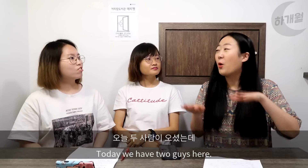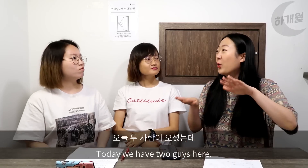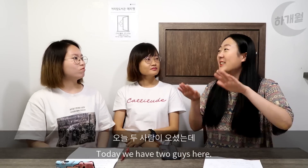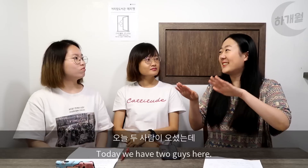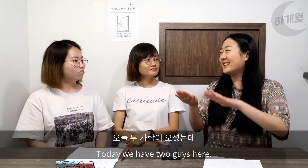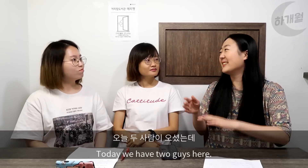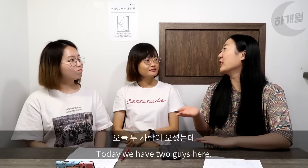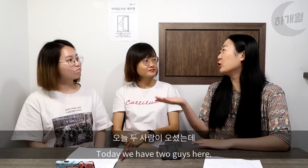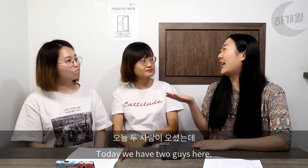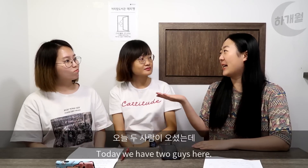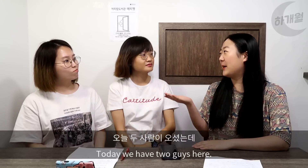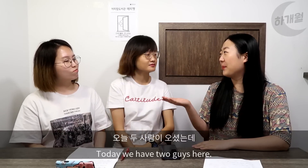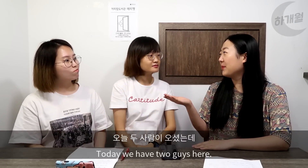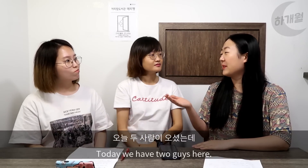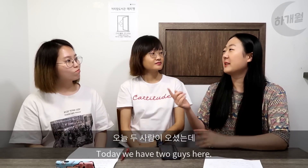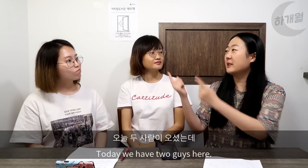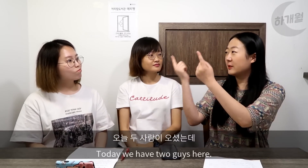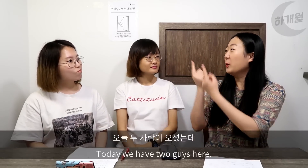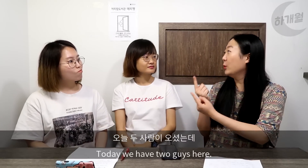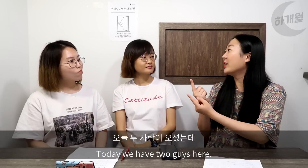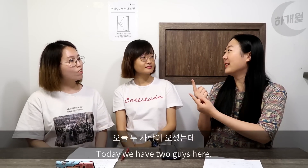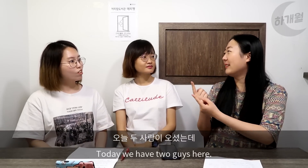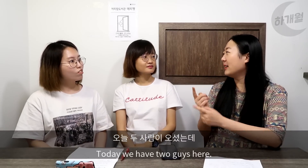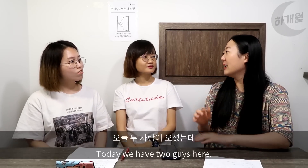Today we have two guys here.